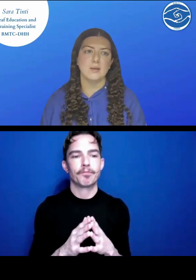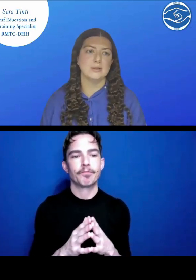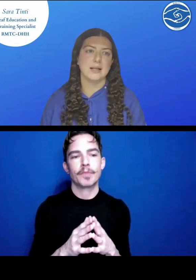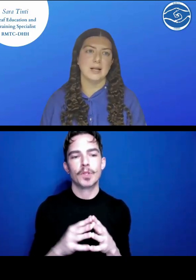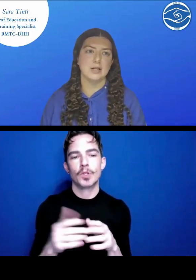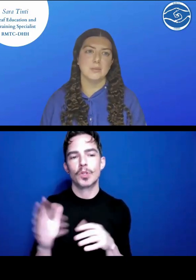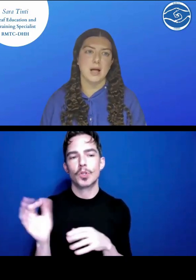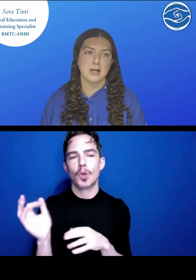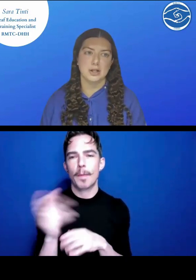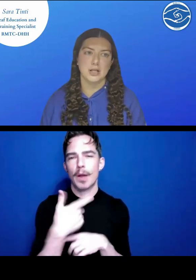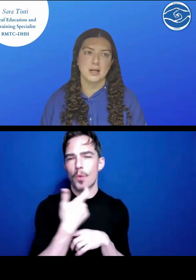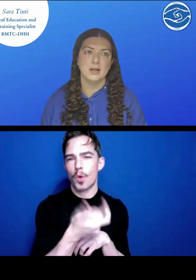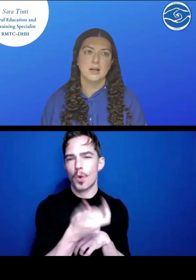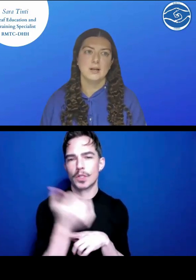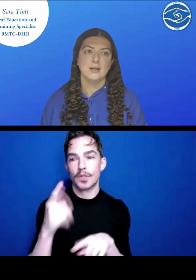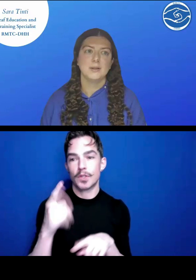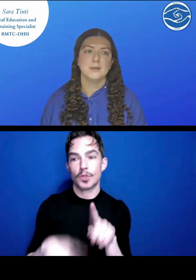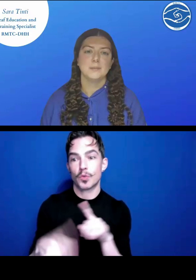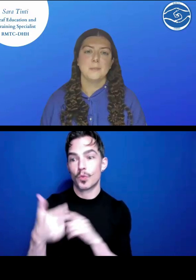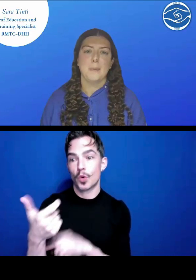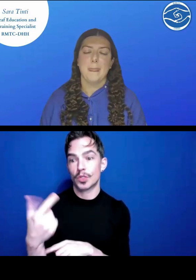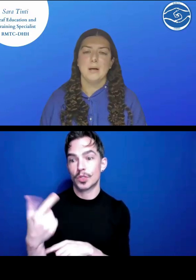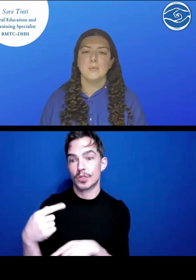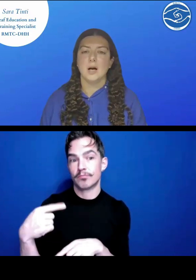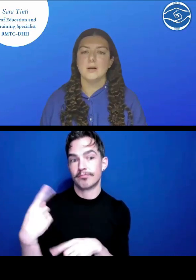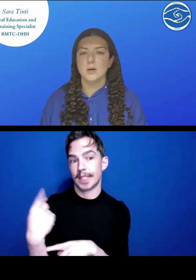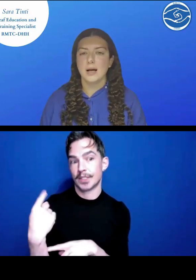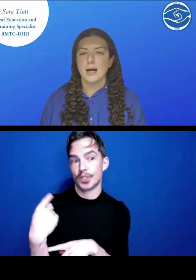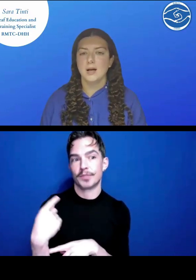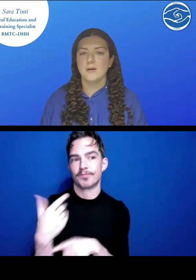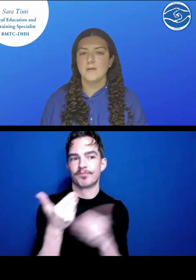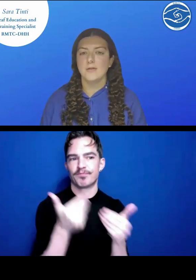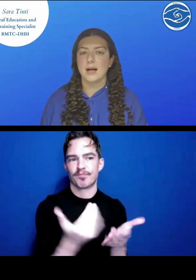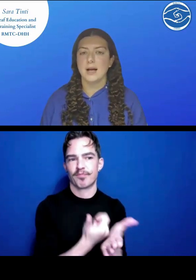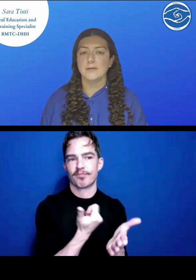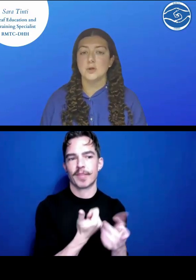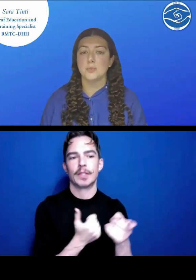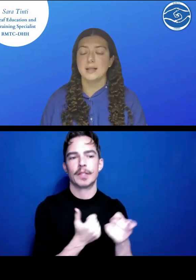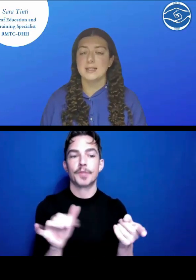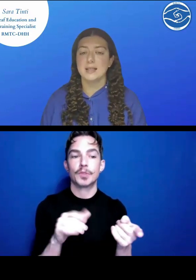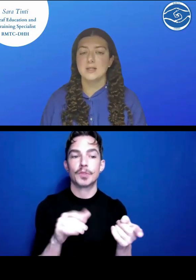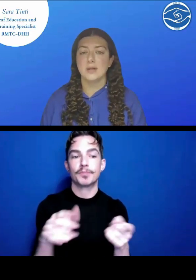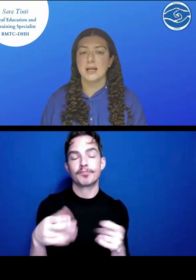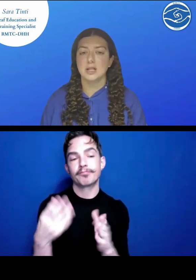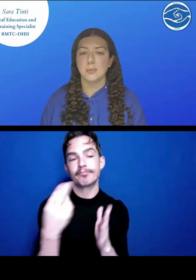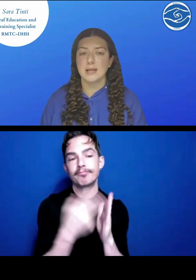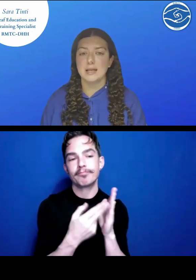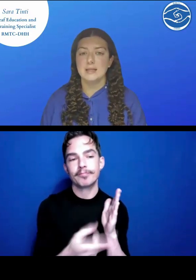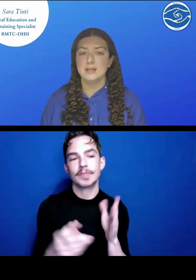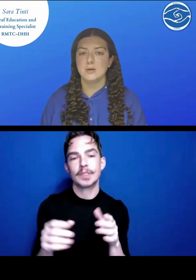weren't able to catch them last year. And we also have the high leverage practices. So the HLPS,